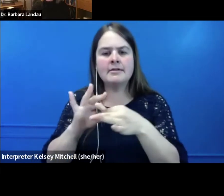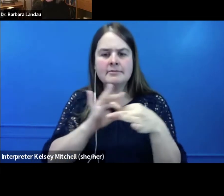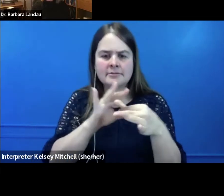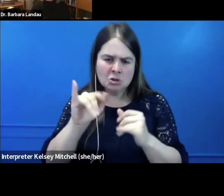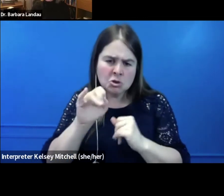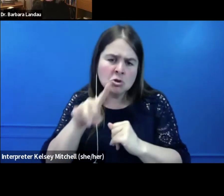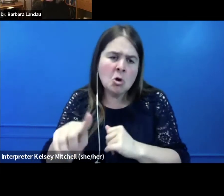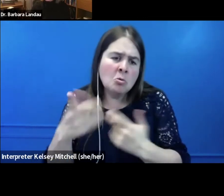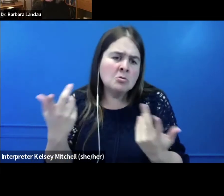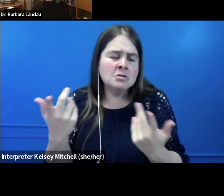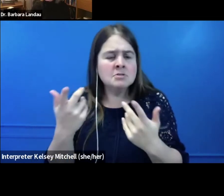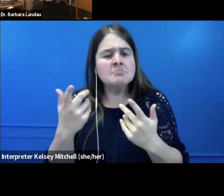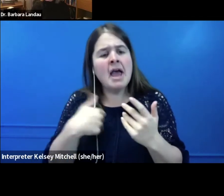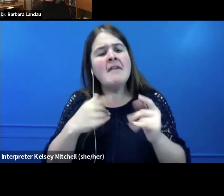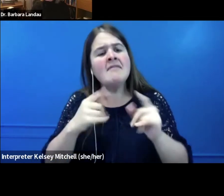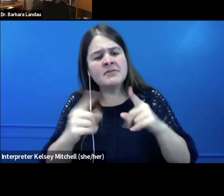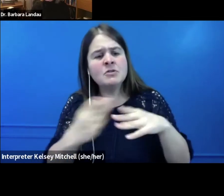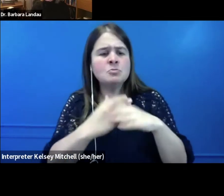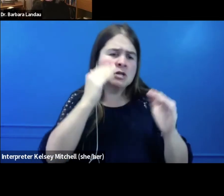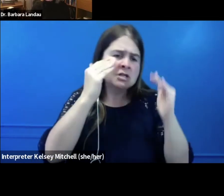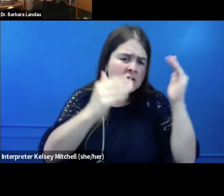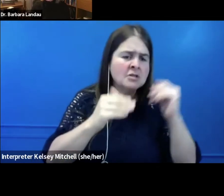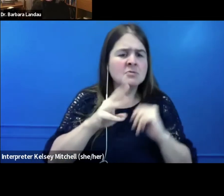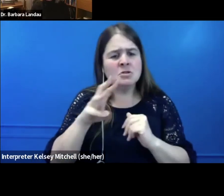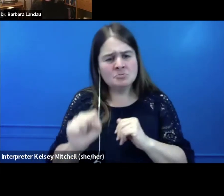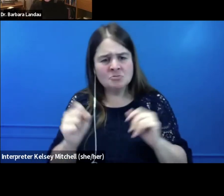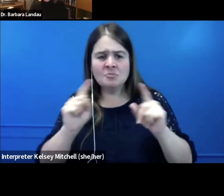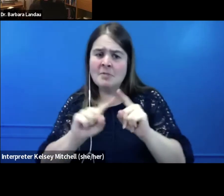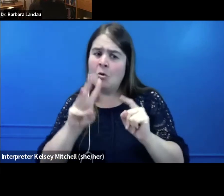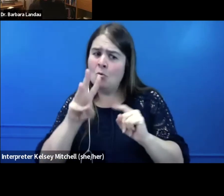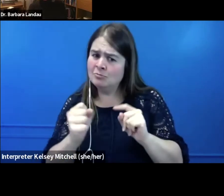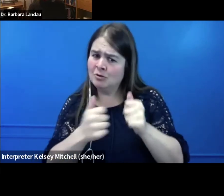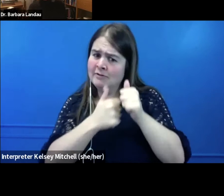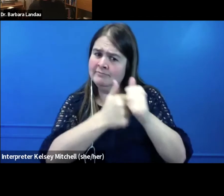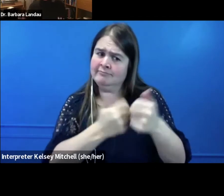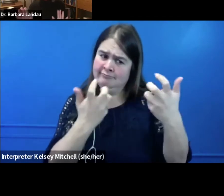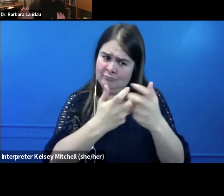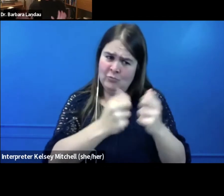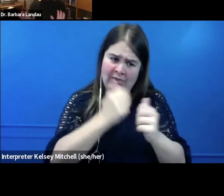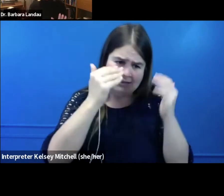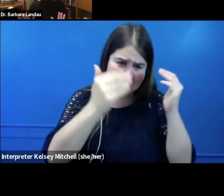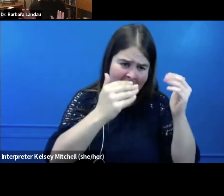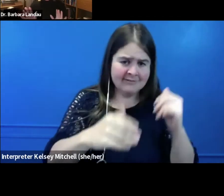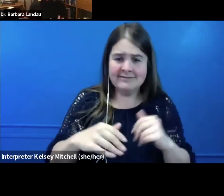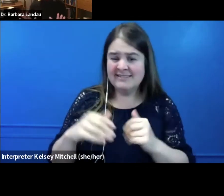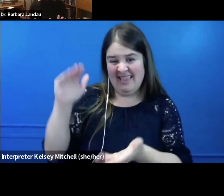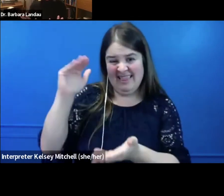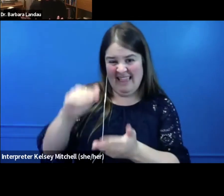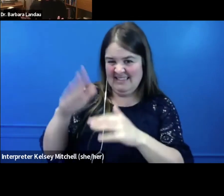adults than they are to the mental age matches so this is a very unusual case